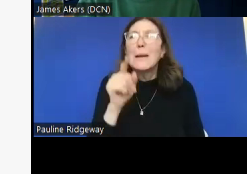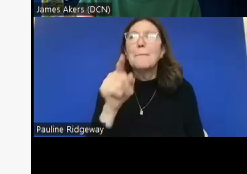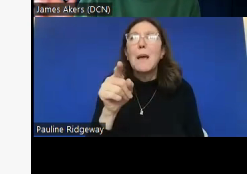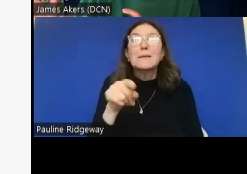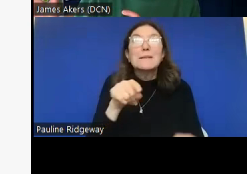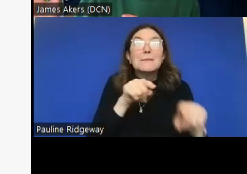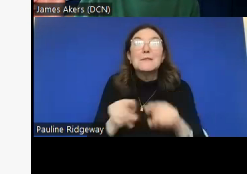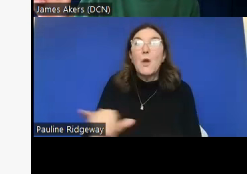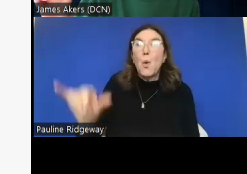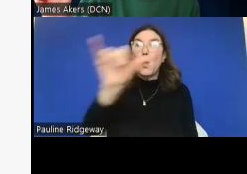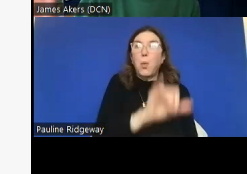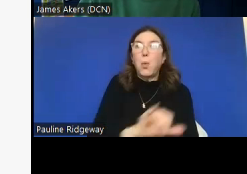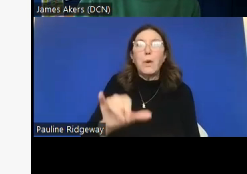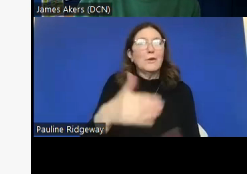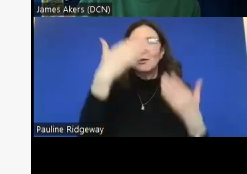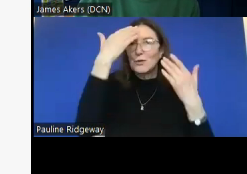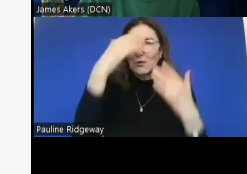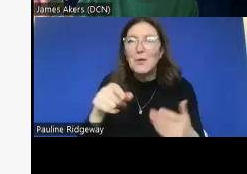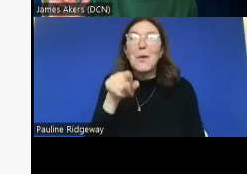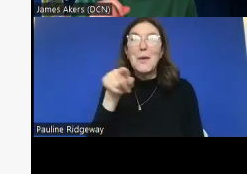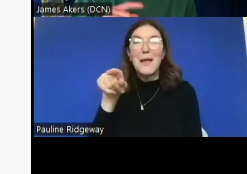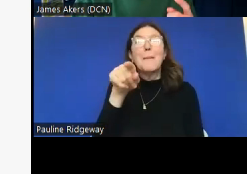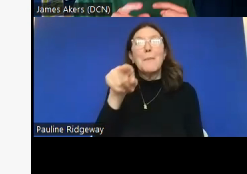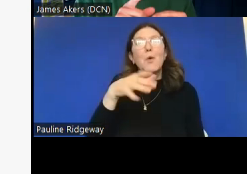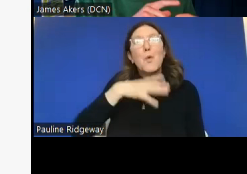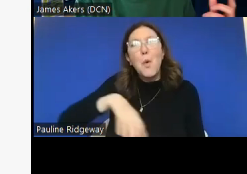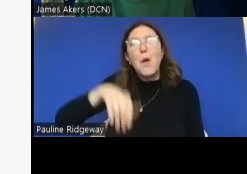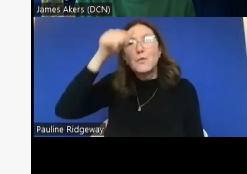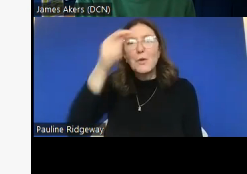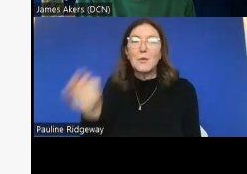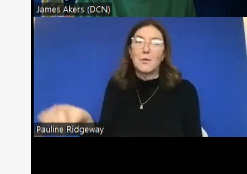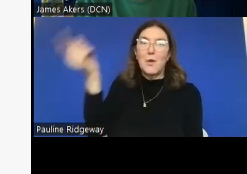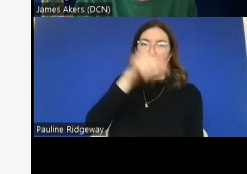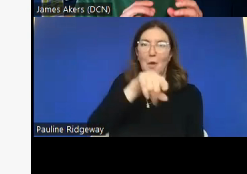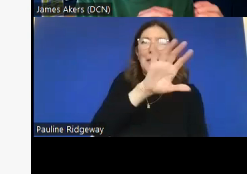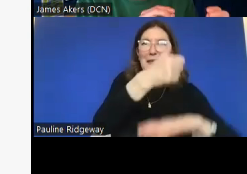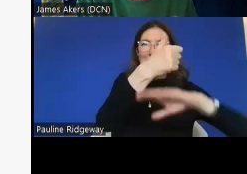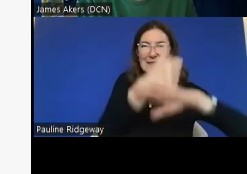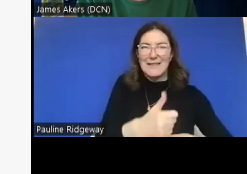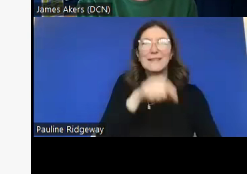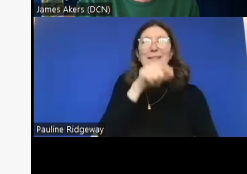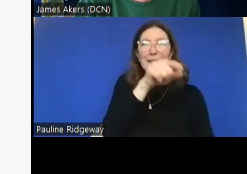That setting here is for that type of data, that granular data.